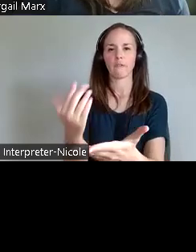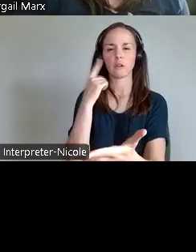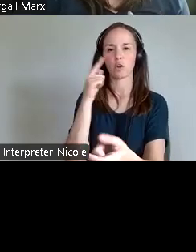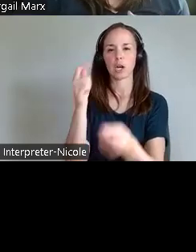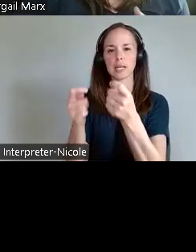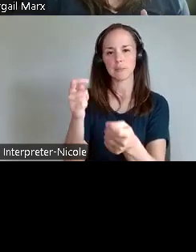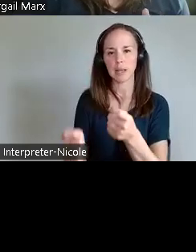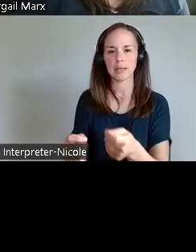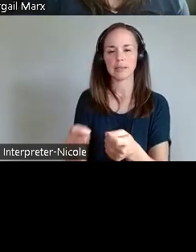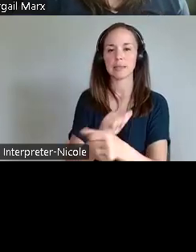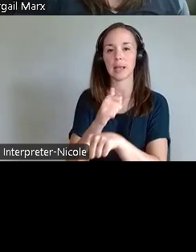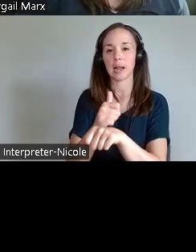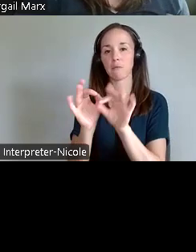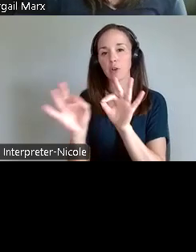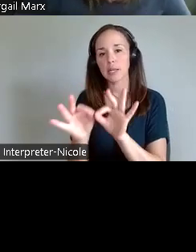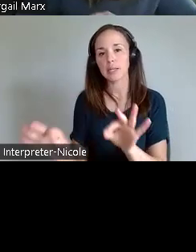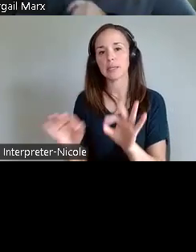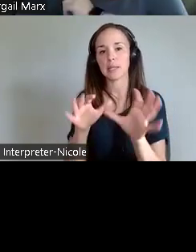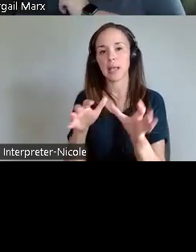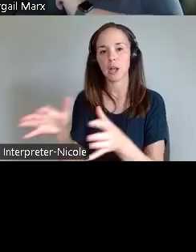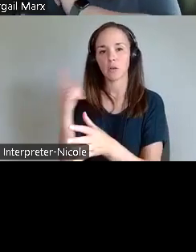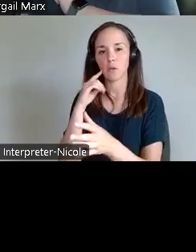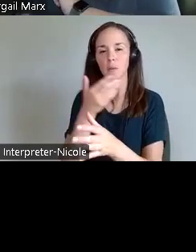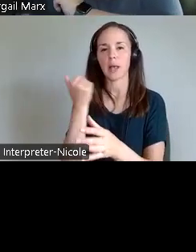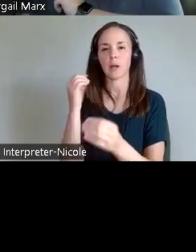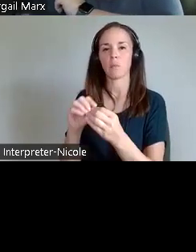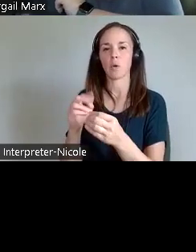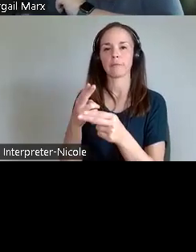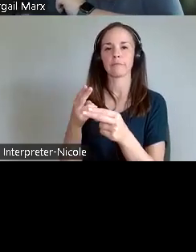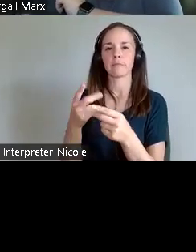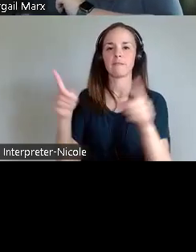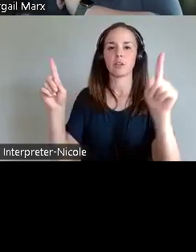setting up phrases and categories for more efficient communication, as well as using